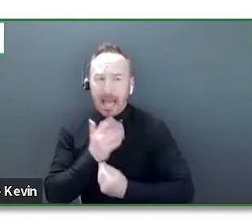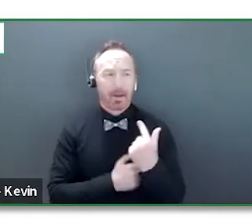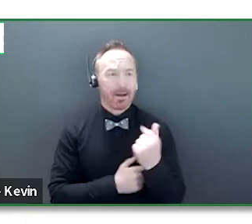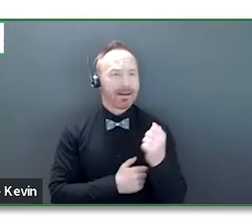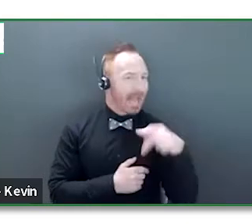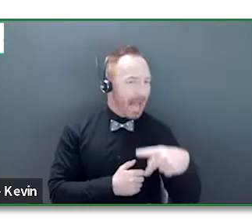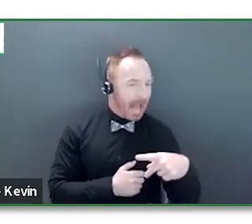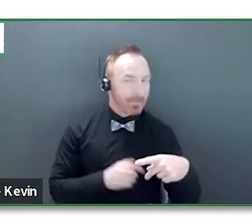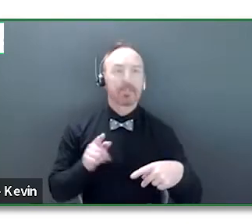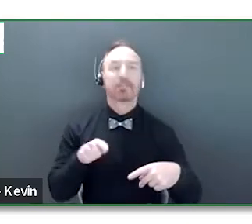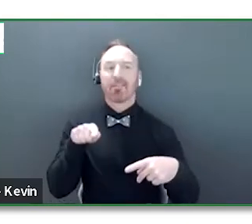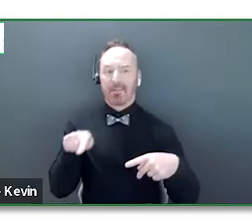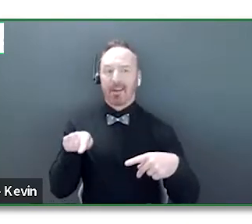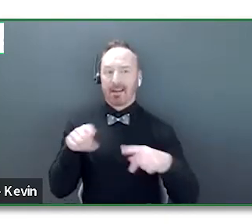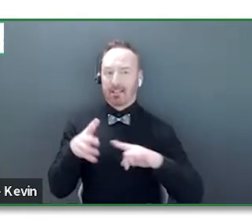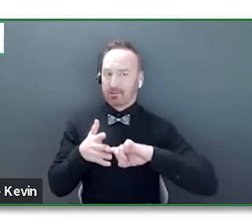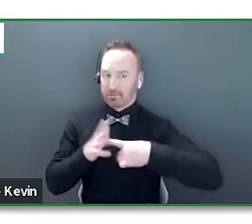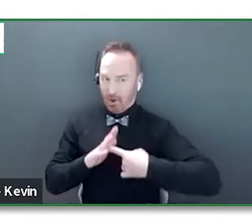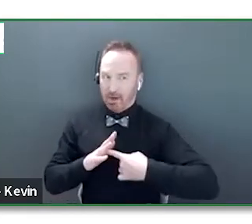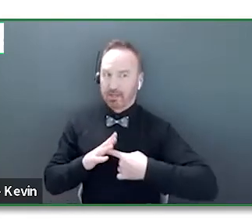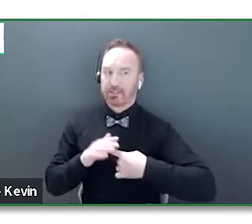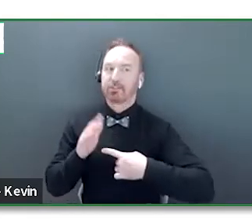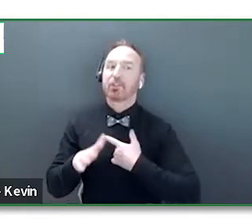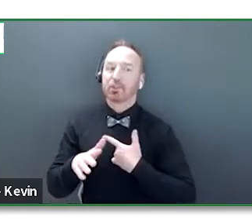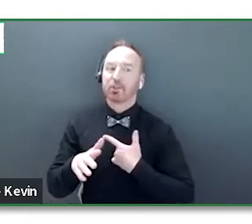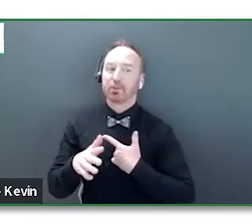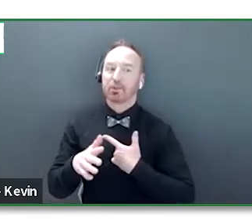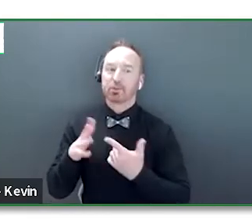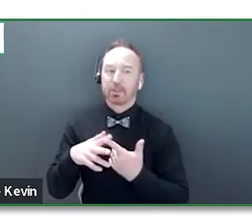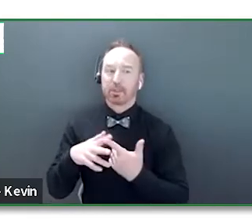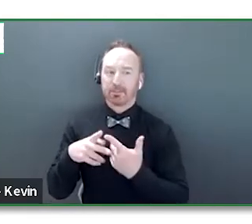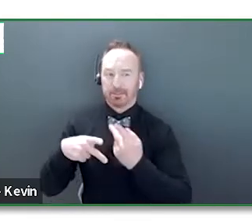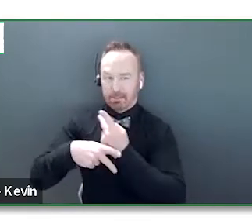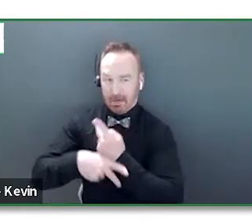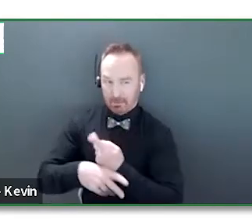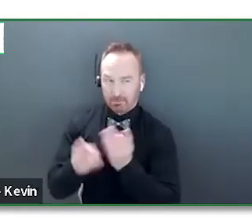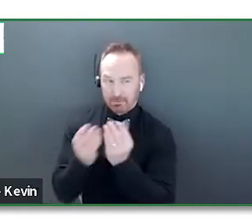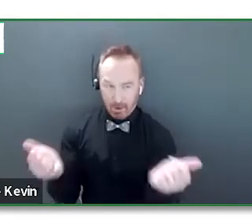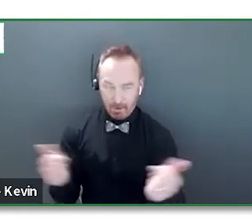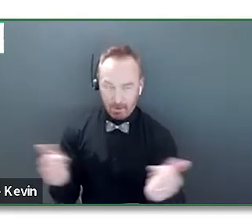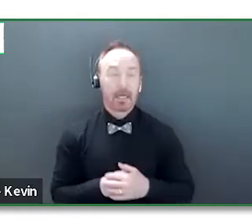we have to manage consistently aging infrastructure facilities, so that's